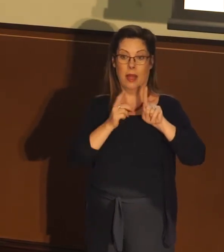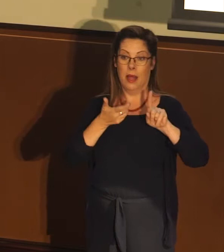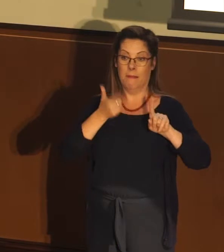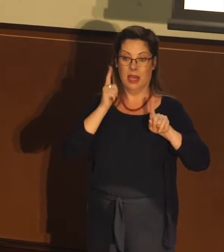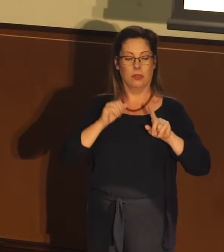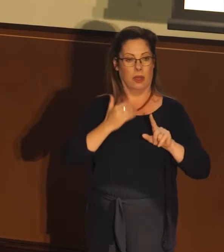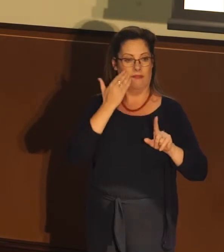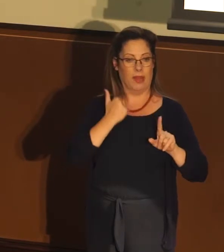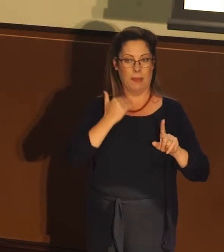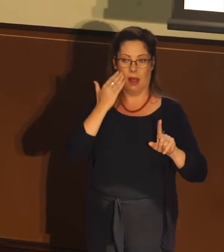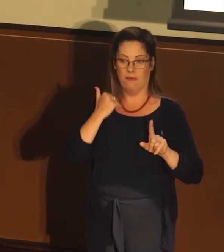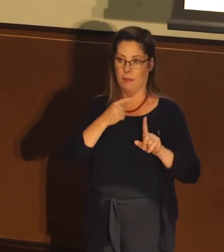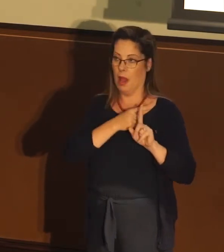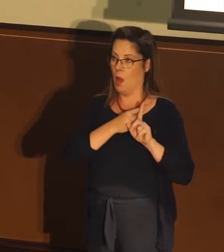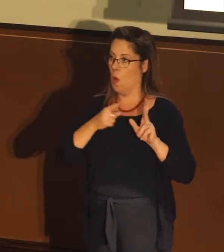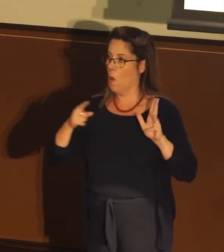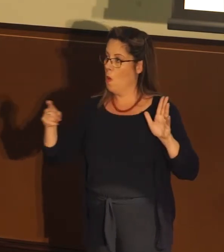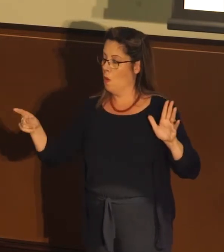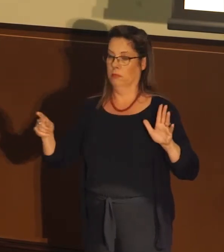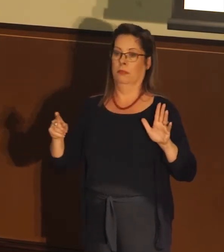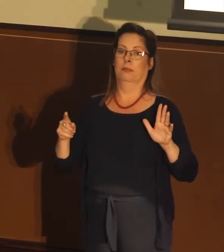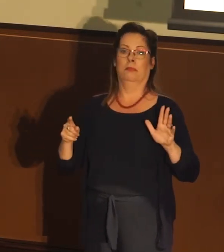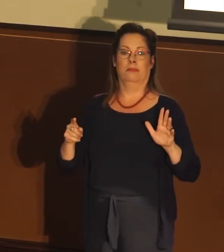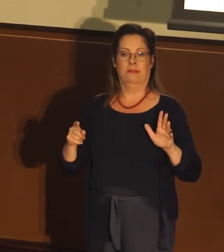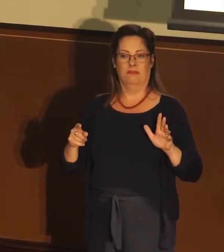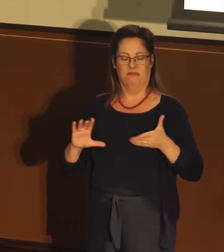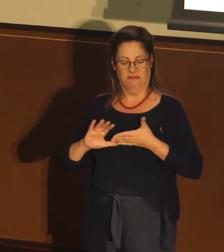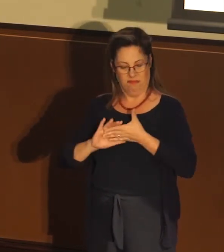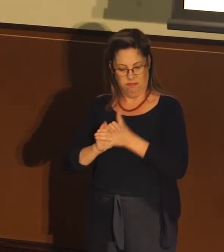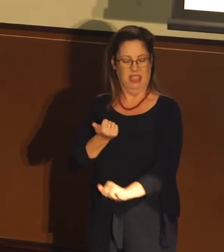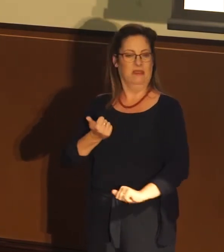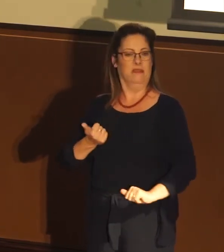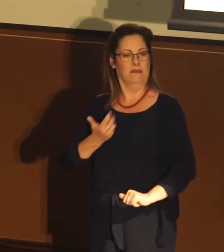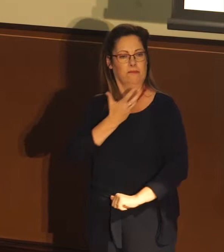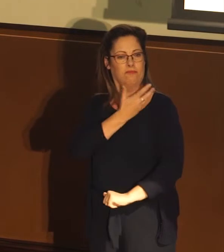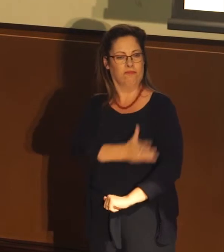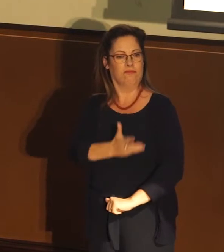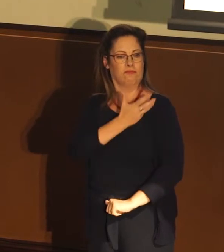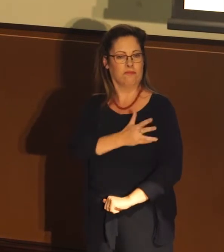And that is a massive thing for us because probably